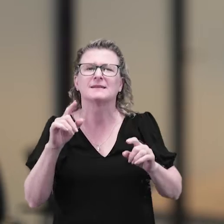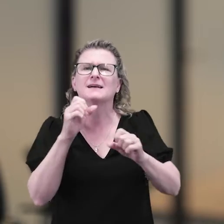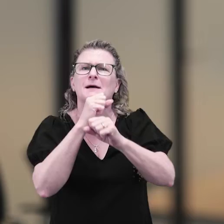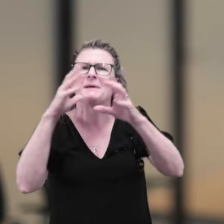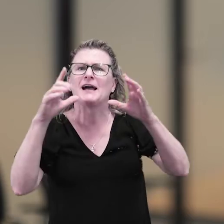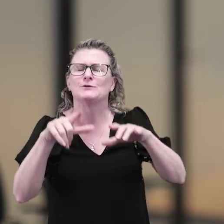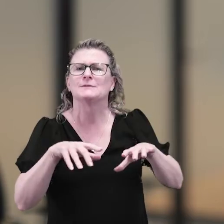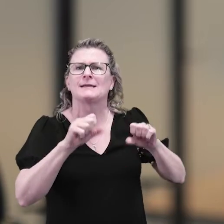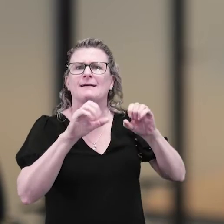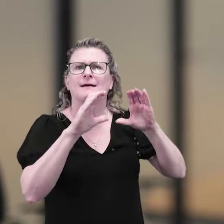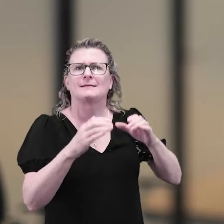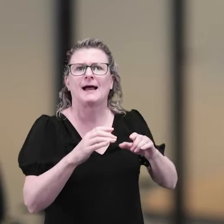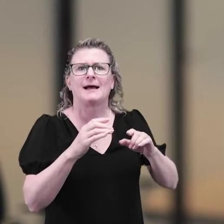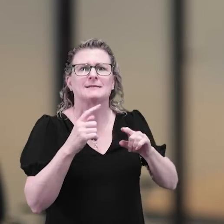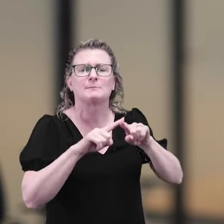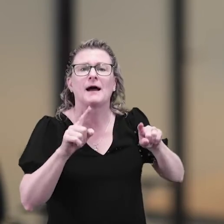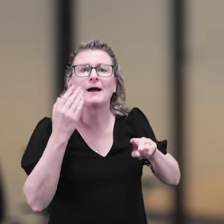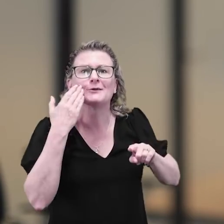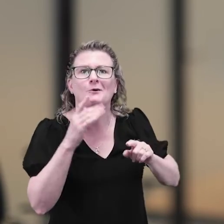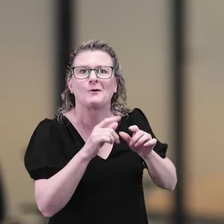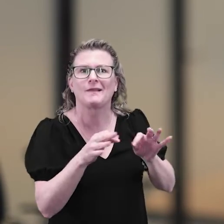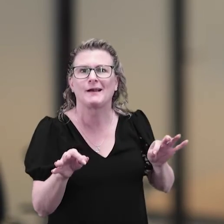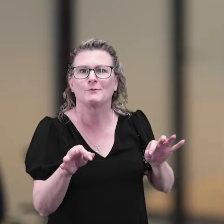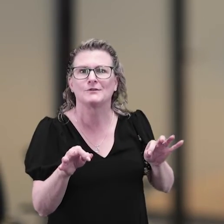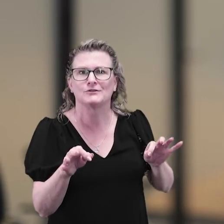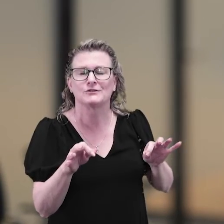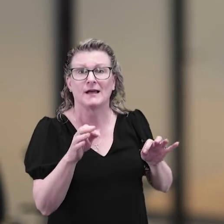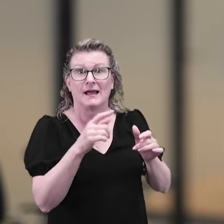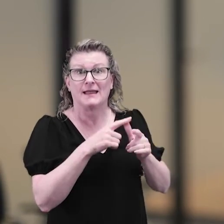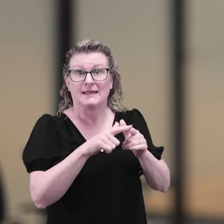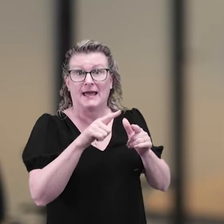Imagine taking a class in a language you don't know. You would be required to pass